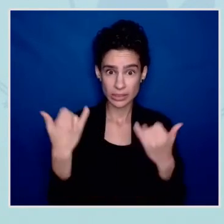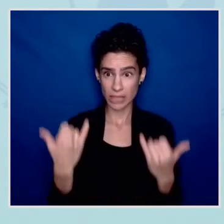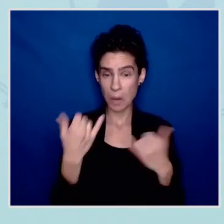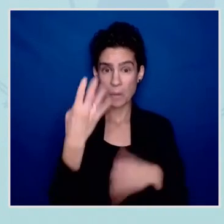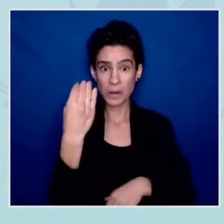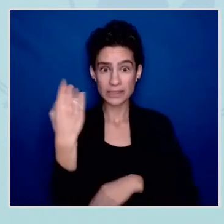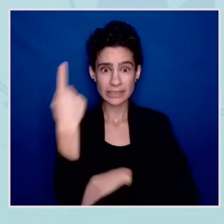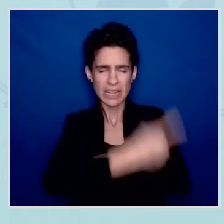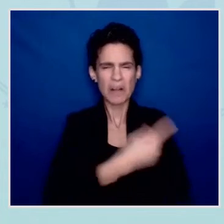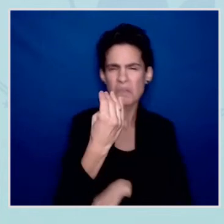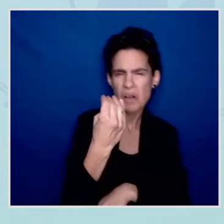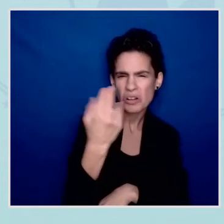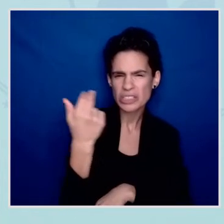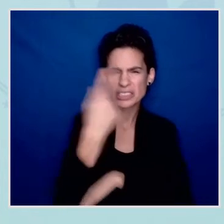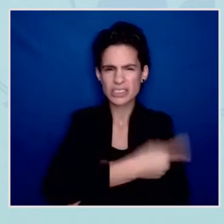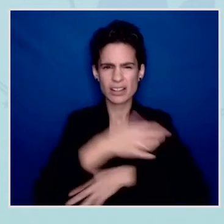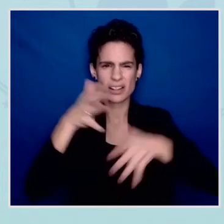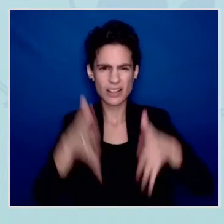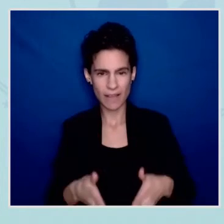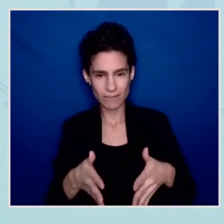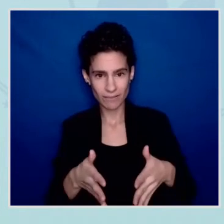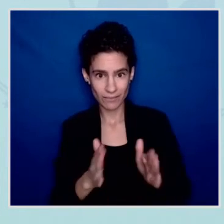HE SHOULD BE OUT OF OFFICE